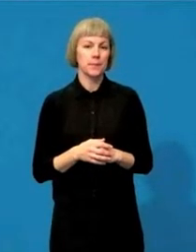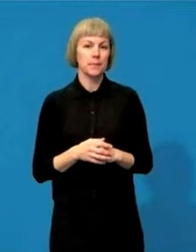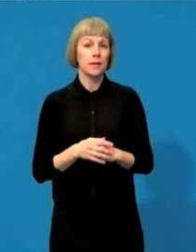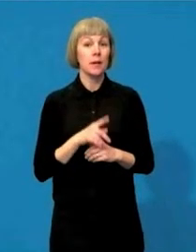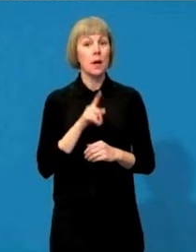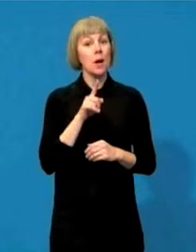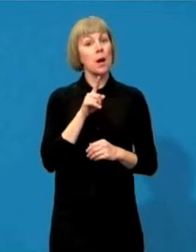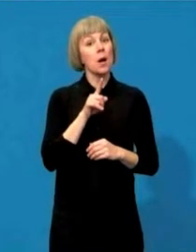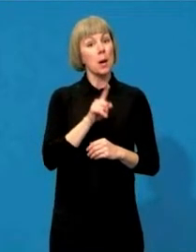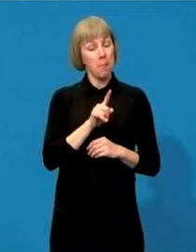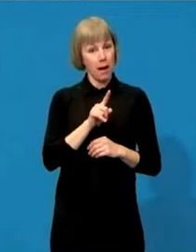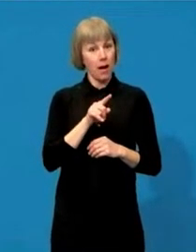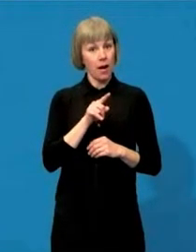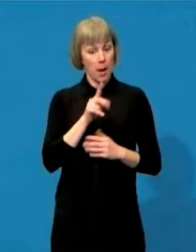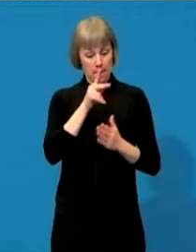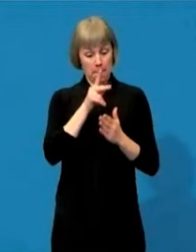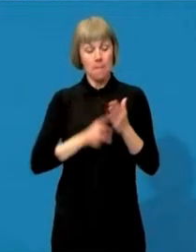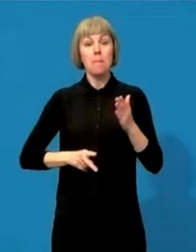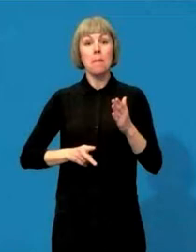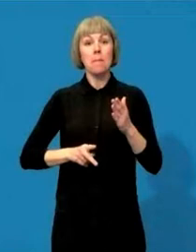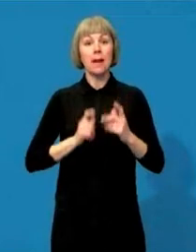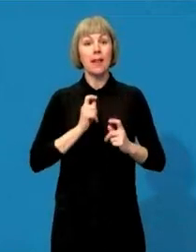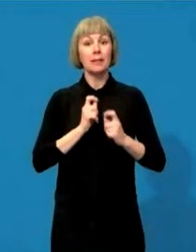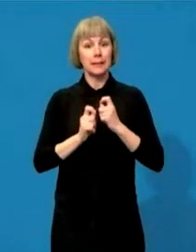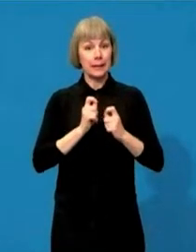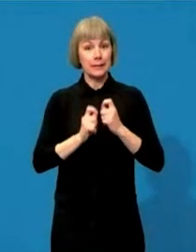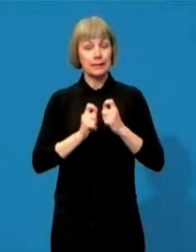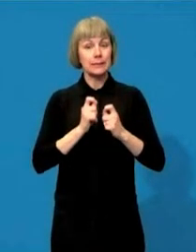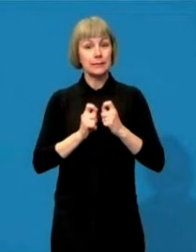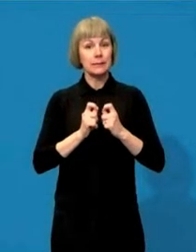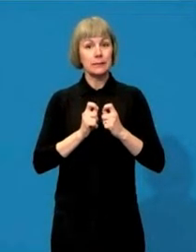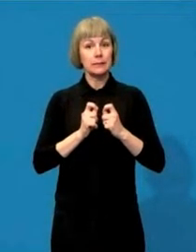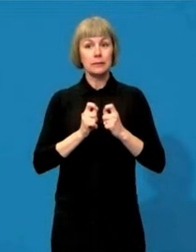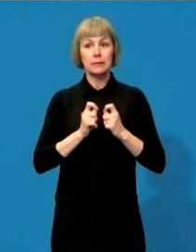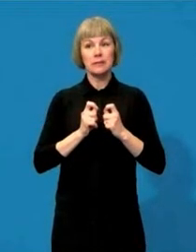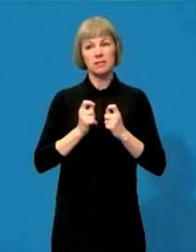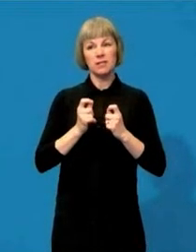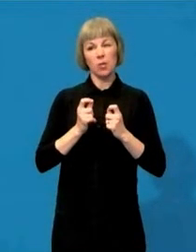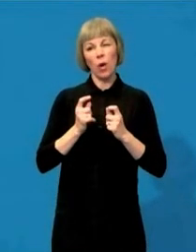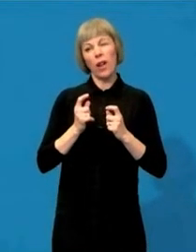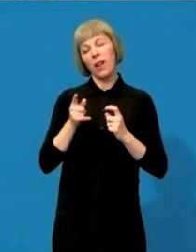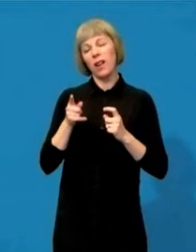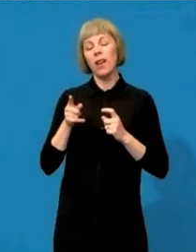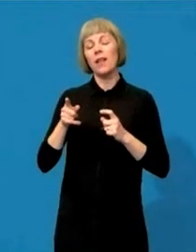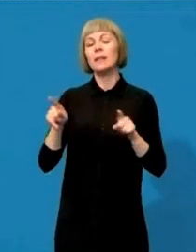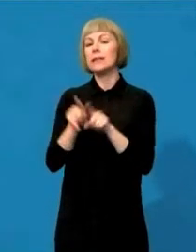He could not sit the - the west - at the time before NAPLAN came, we had Western Australian - the WALNA.